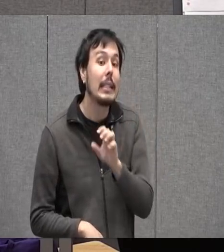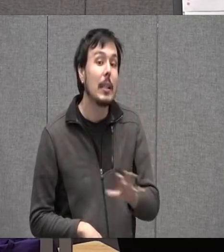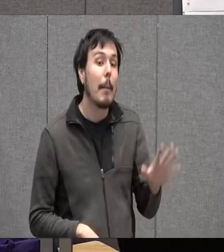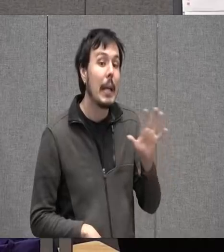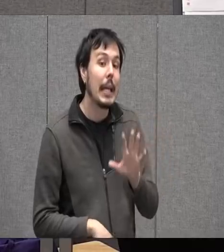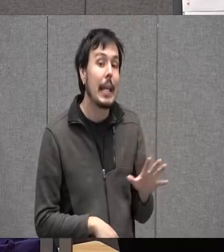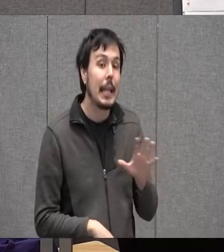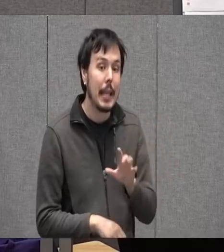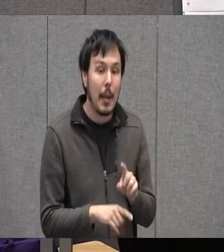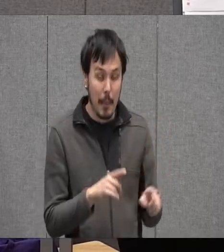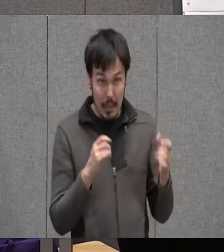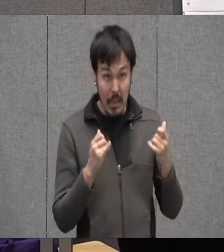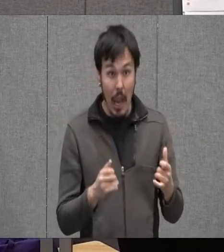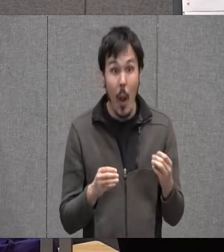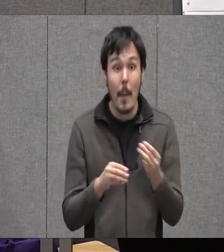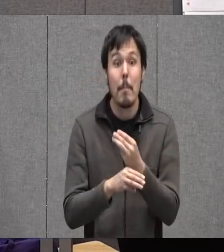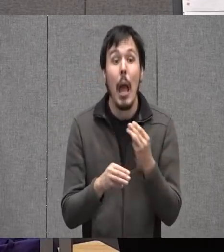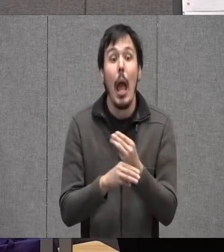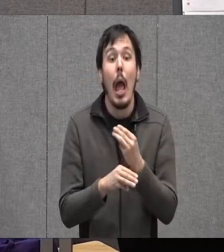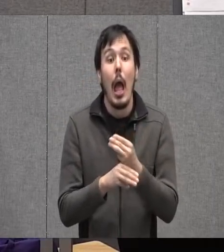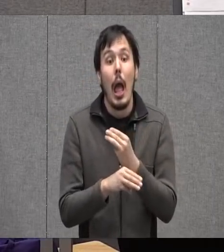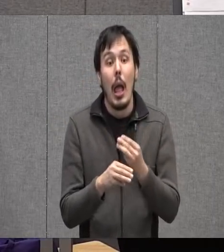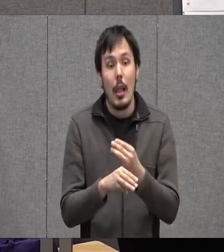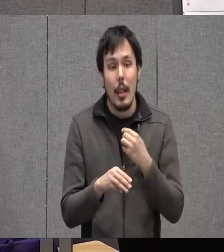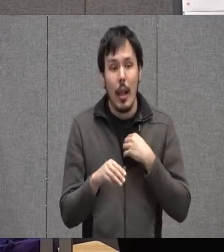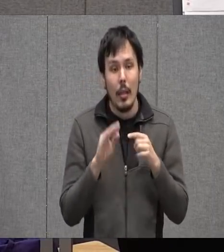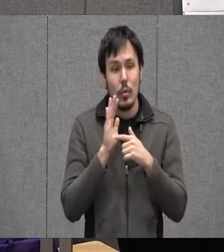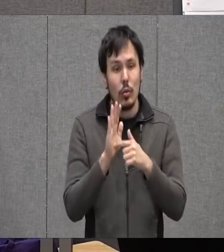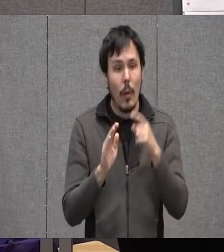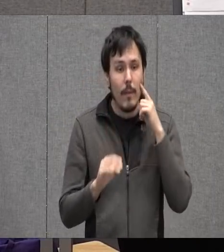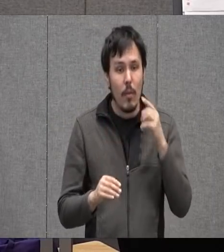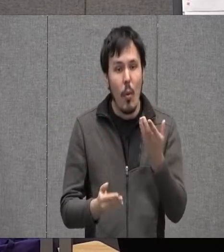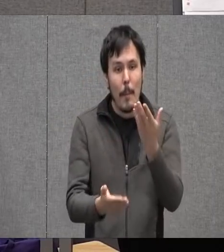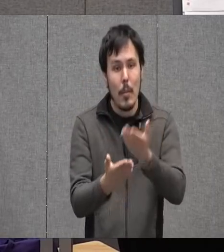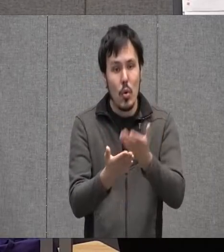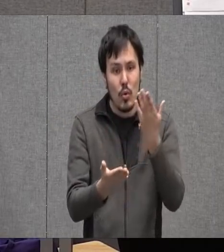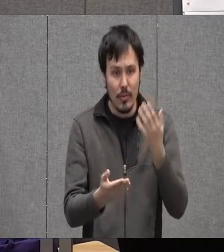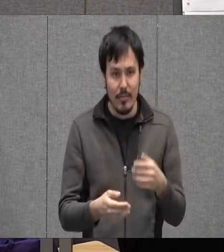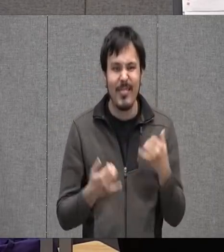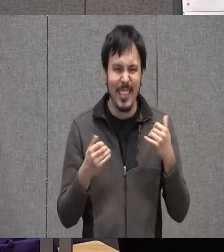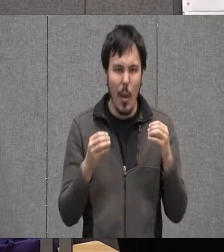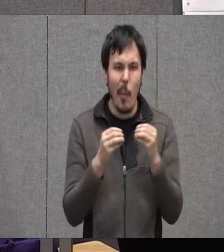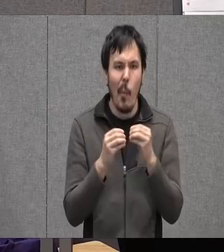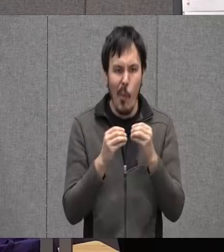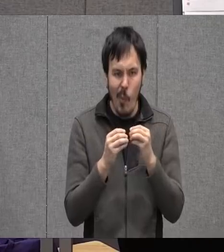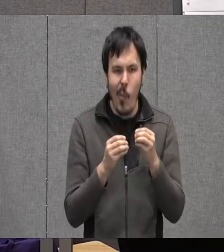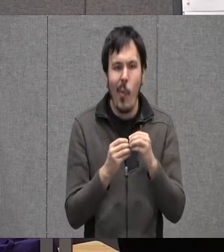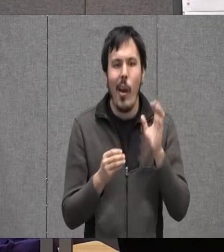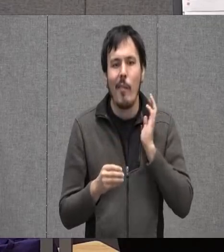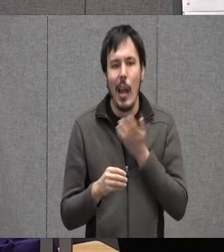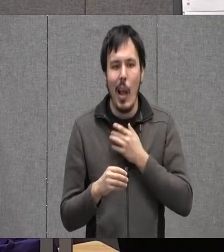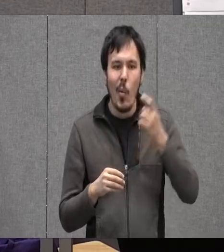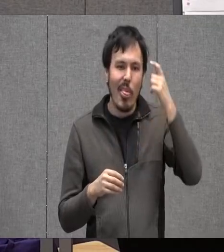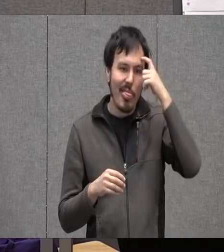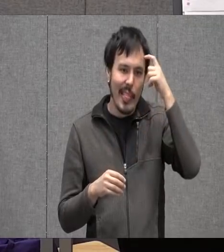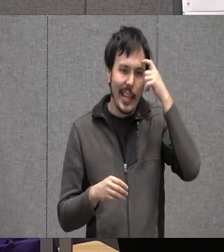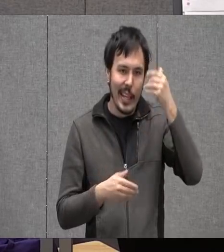But if we actually did some math to prove our reasoning, we have more of that logical steps and thought process.